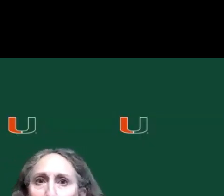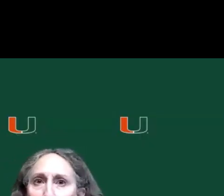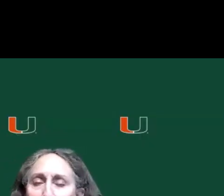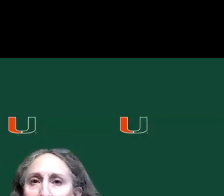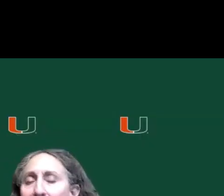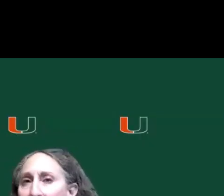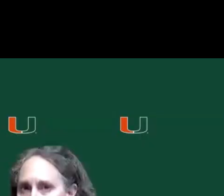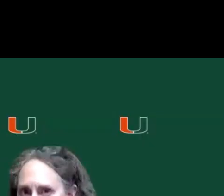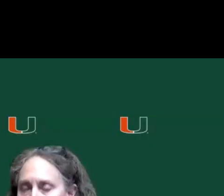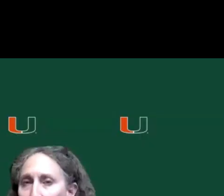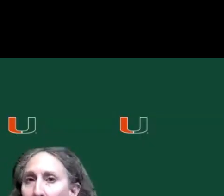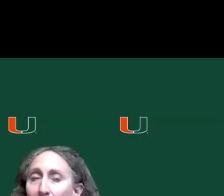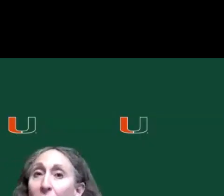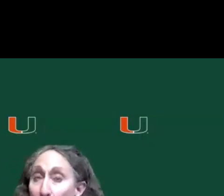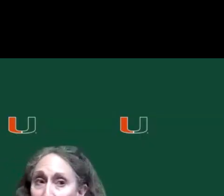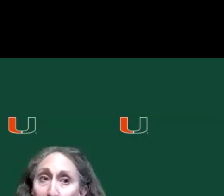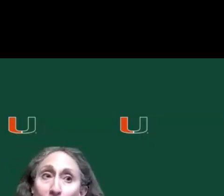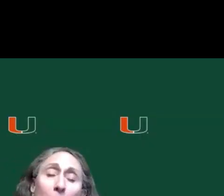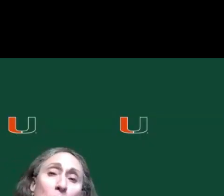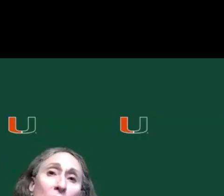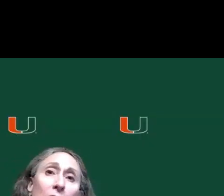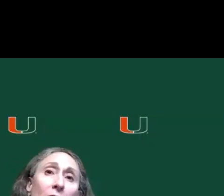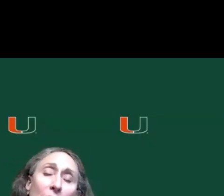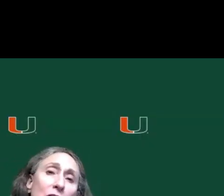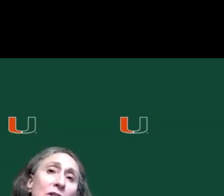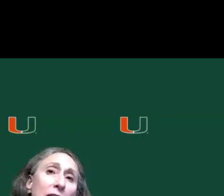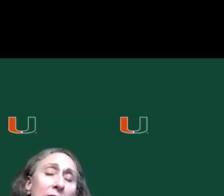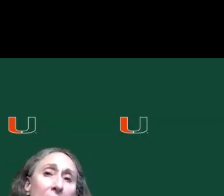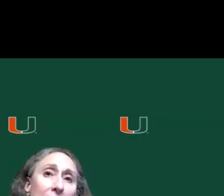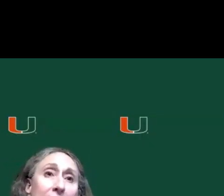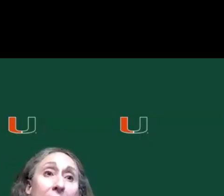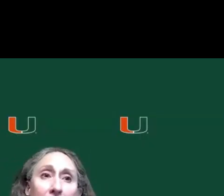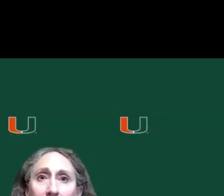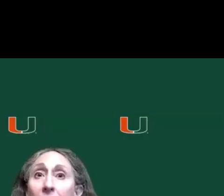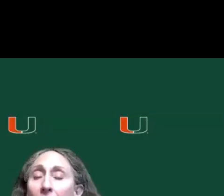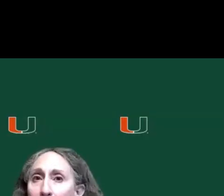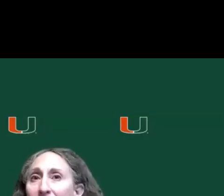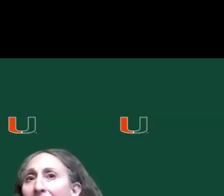environments like their self-perception of their skill sets and